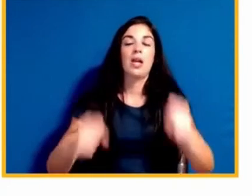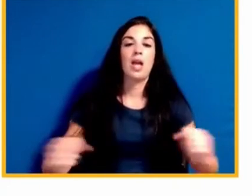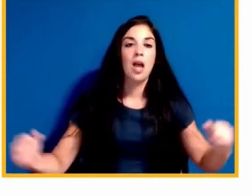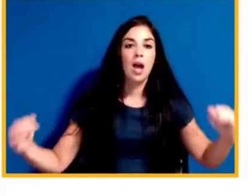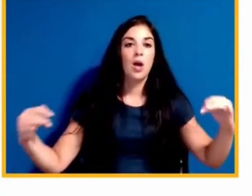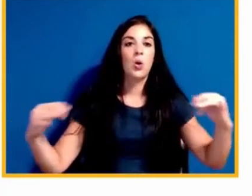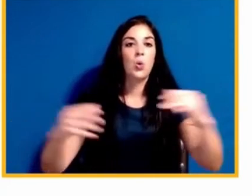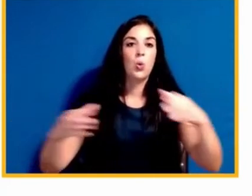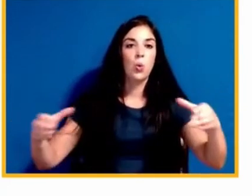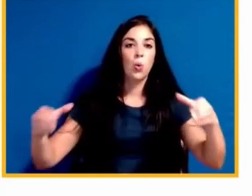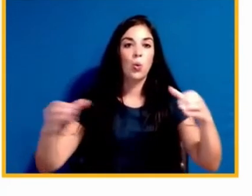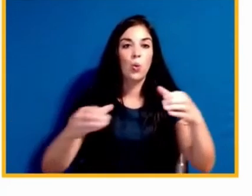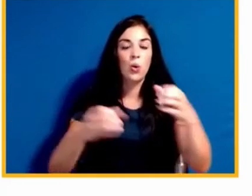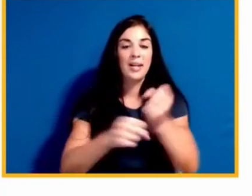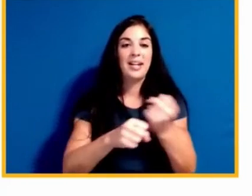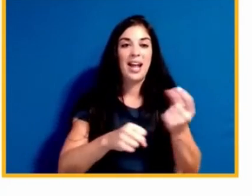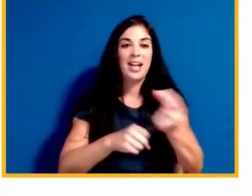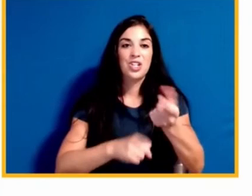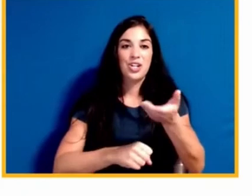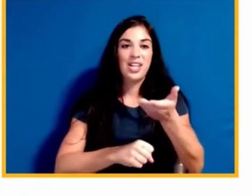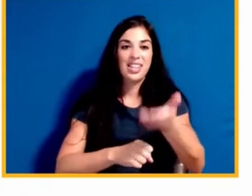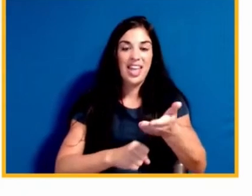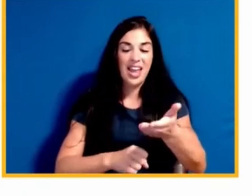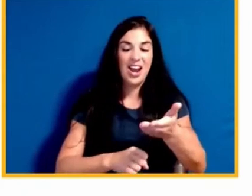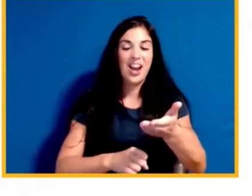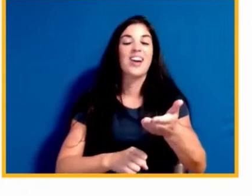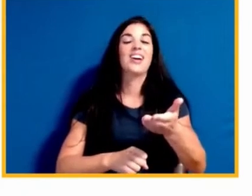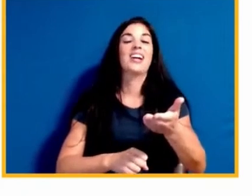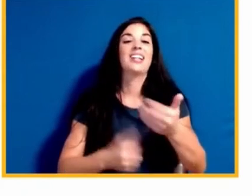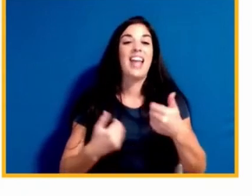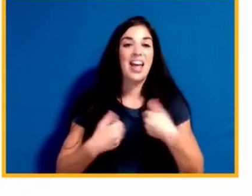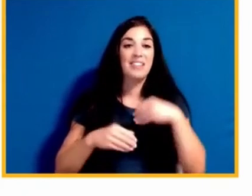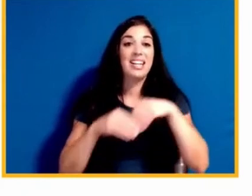next year and have ourselves an in-person dance comp. But,